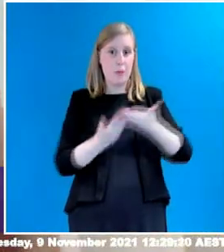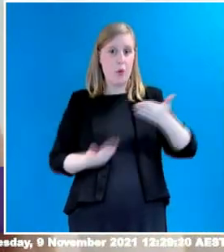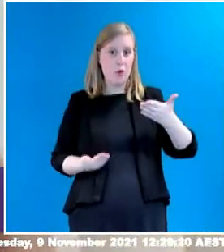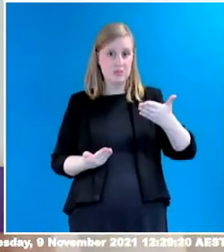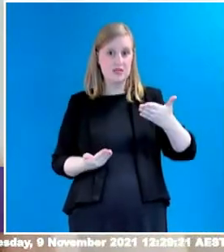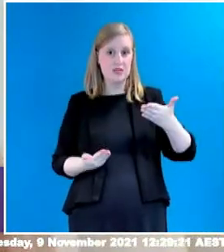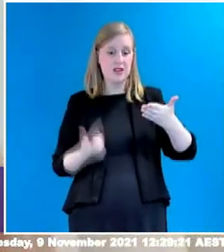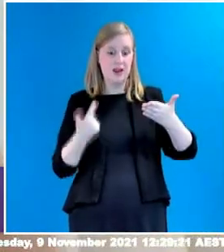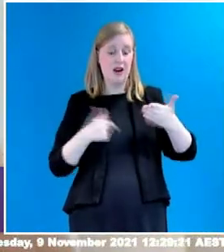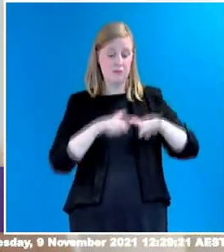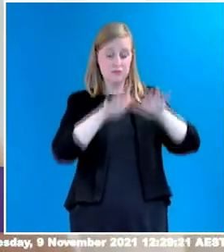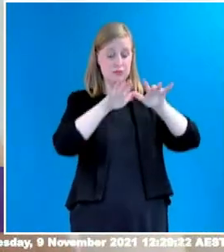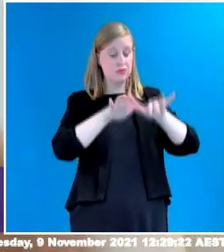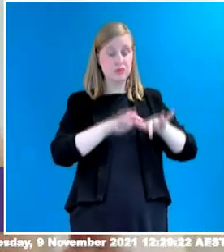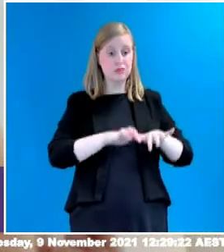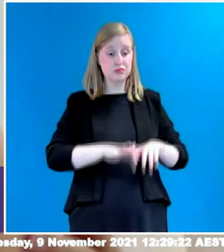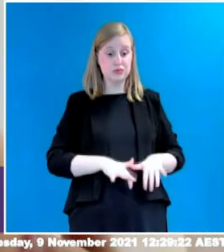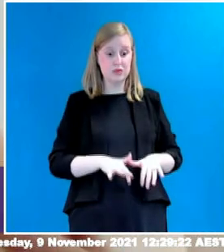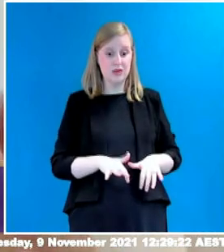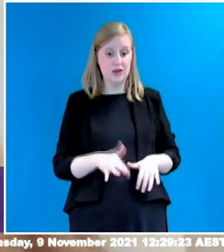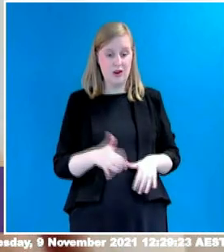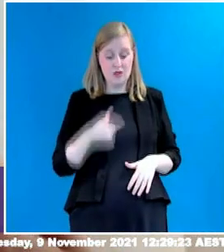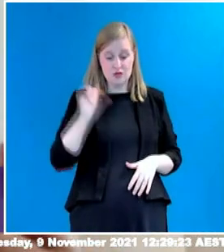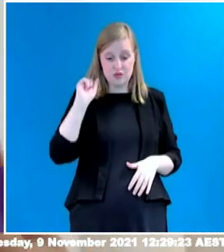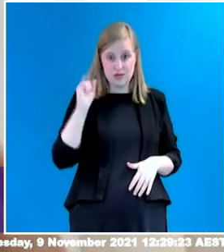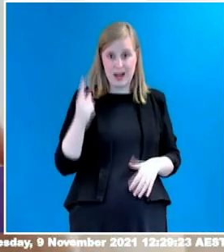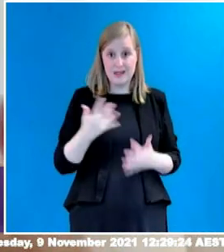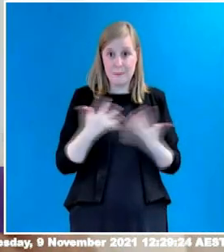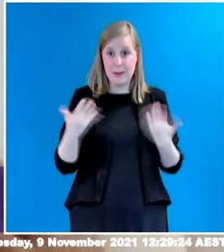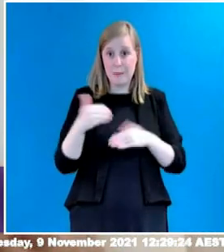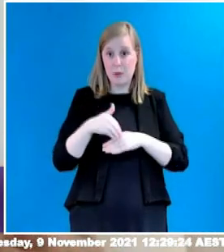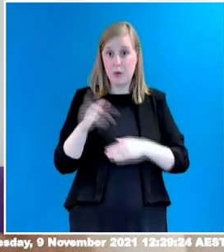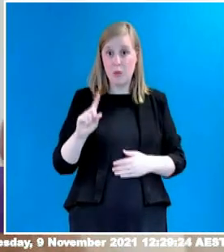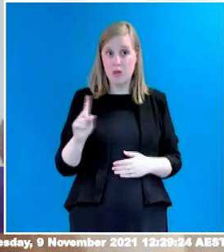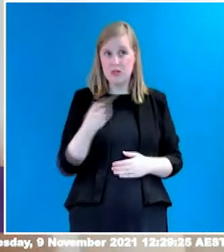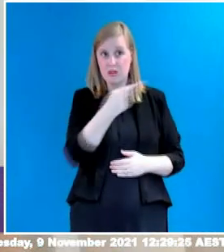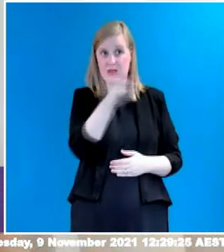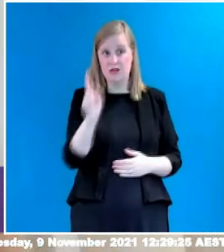So it's about thinking about it, for a start, about recognising it.